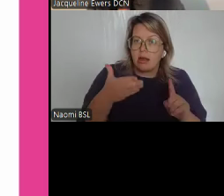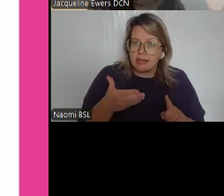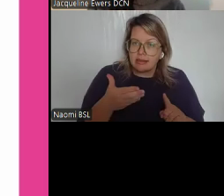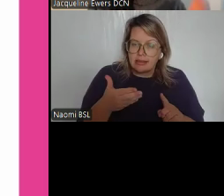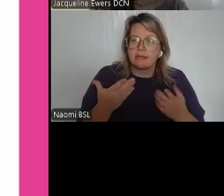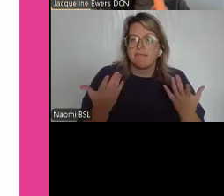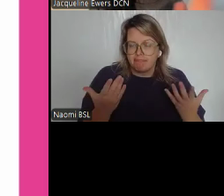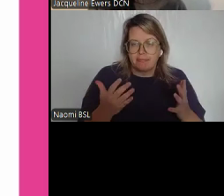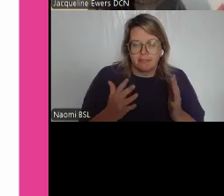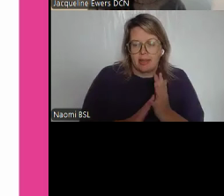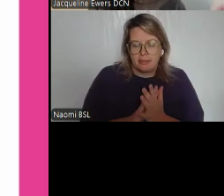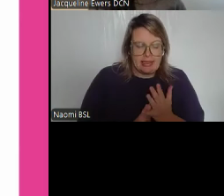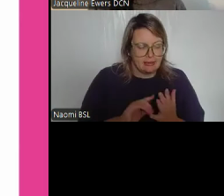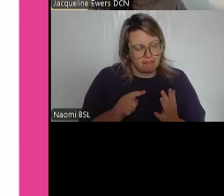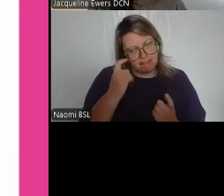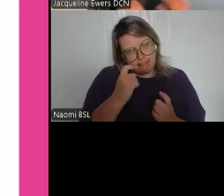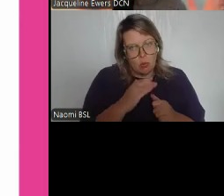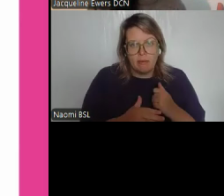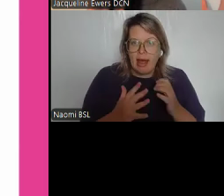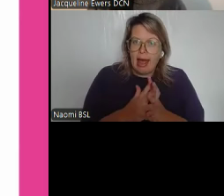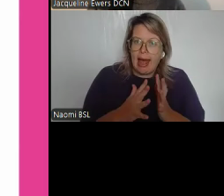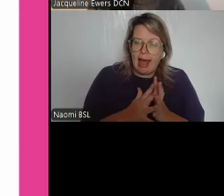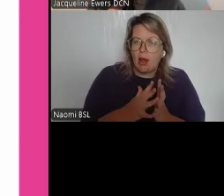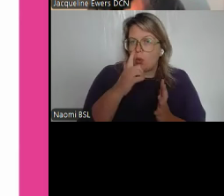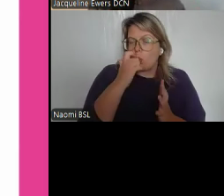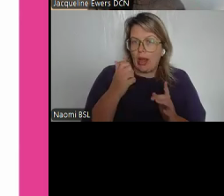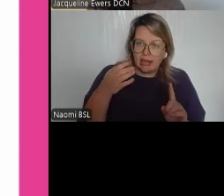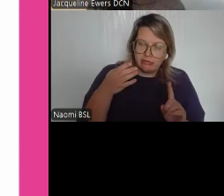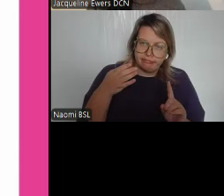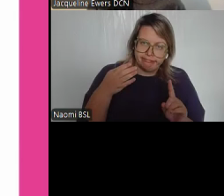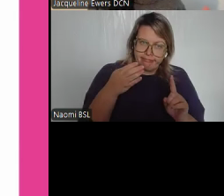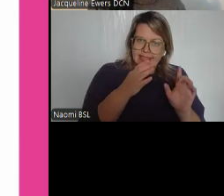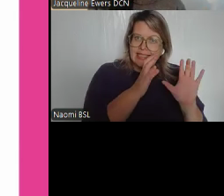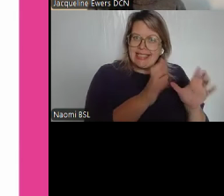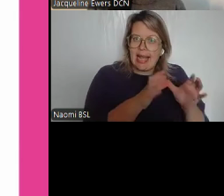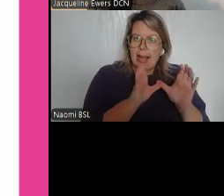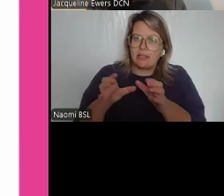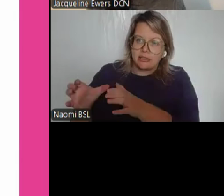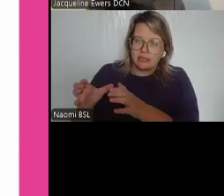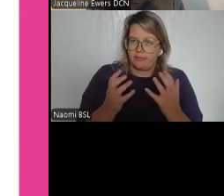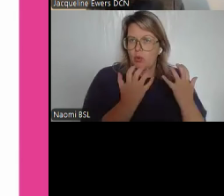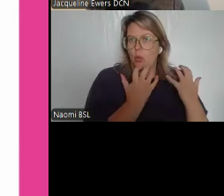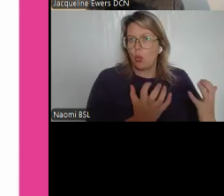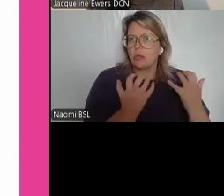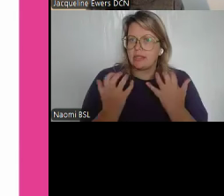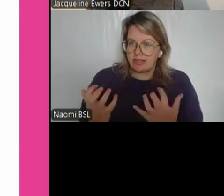how could you segment your audience to optimize your email?